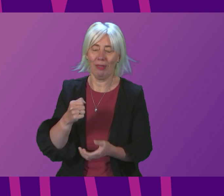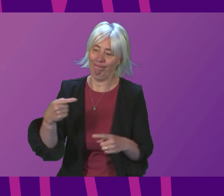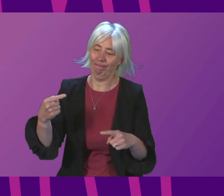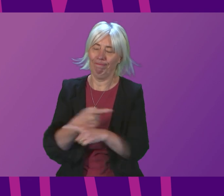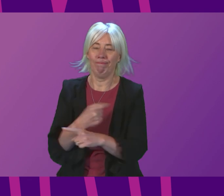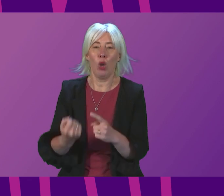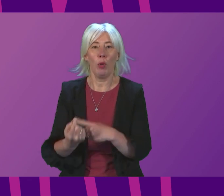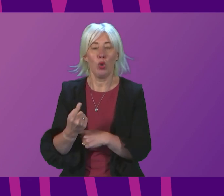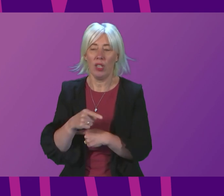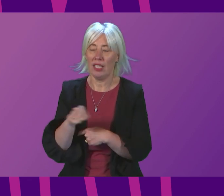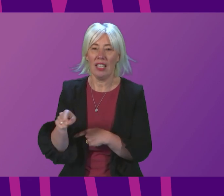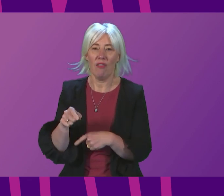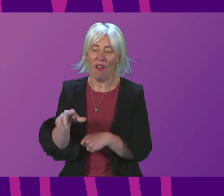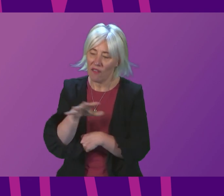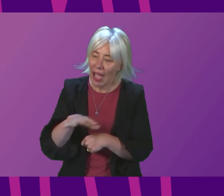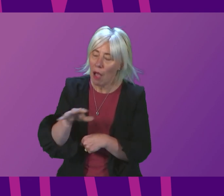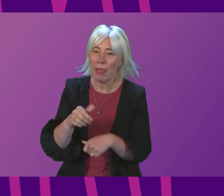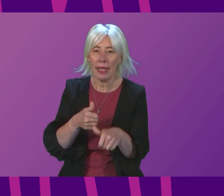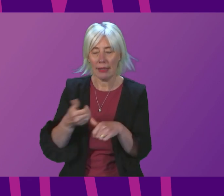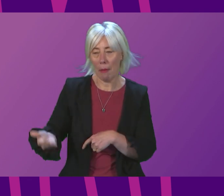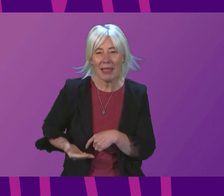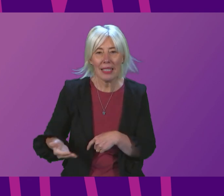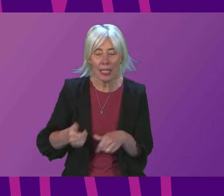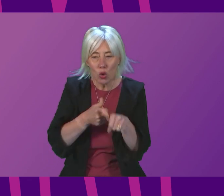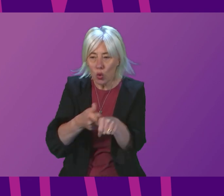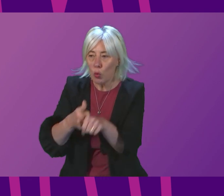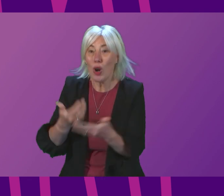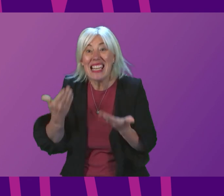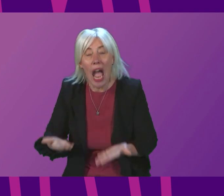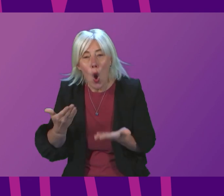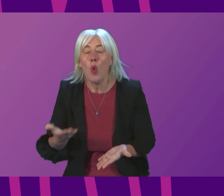of the Exchequer to give families and businesses the support that they need now in the face of rising costs.